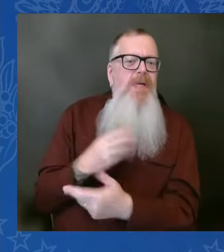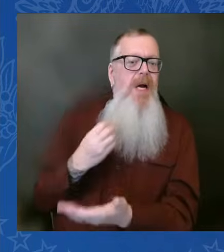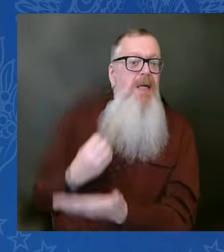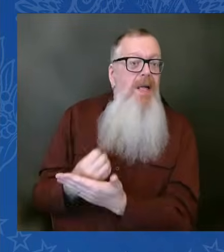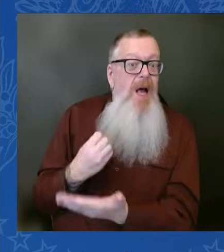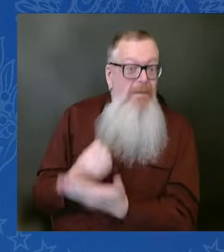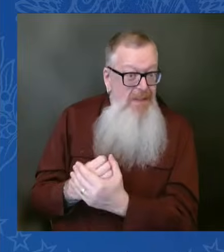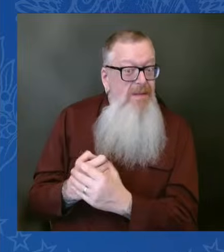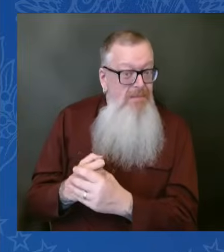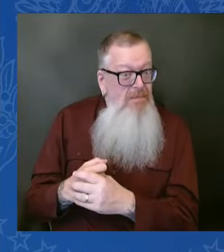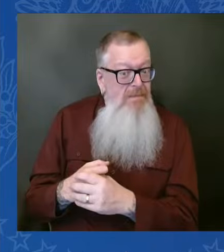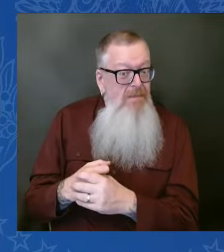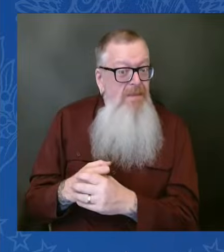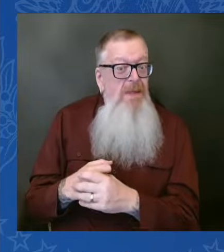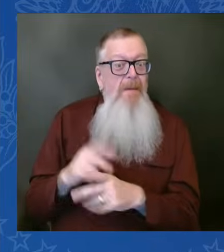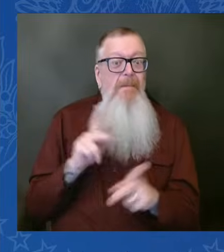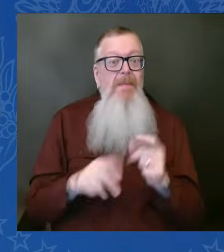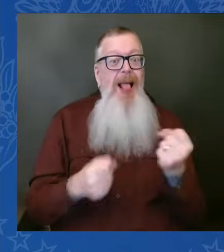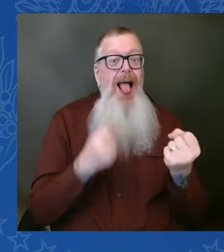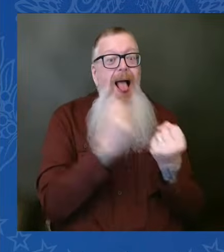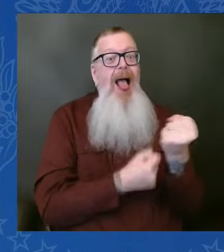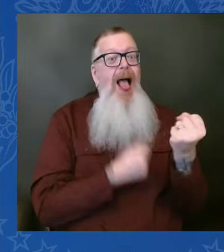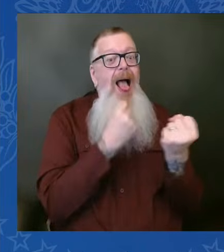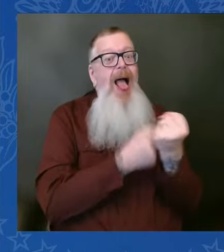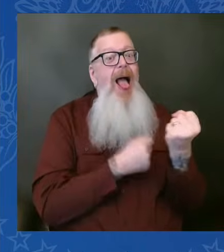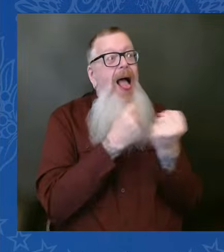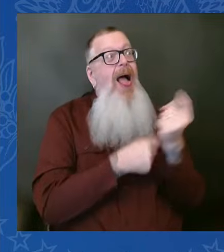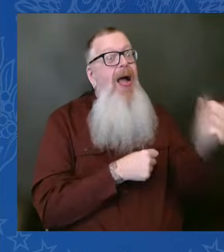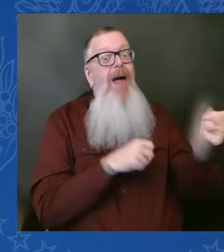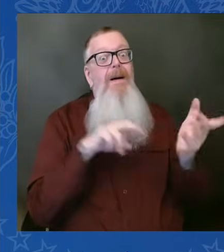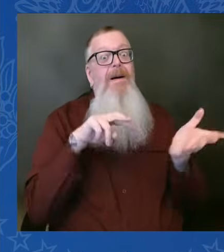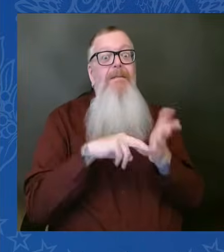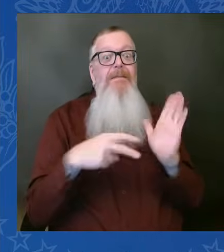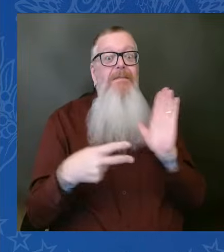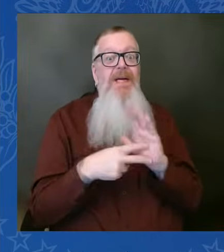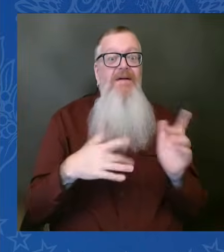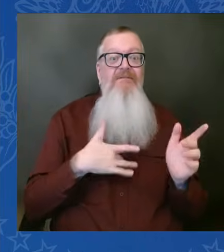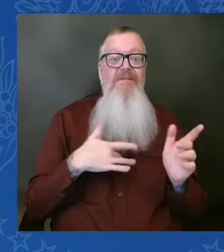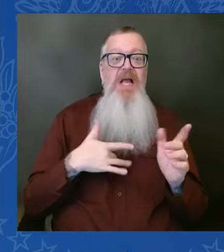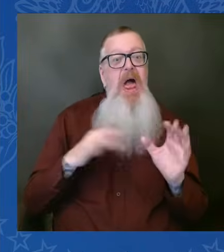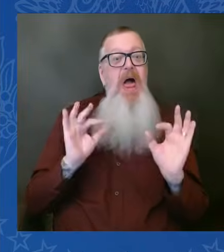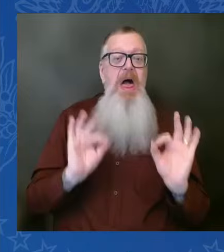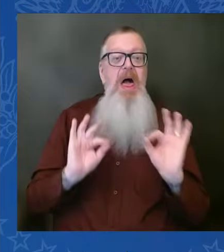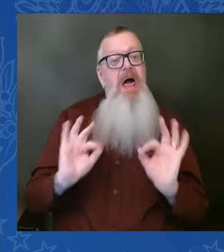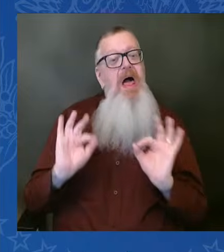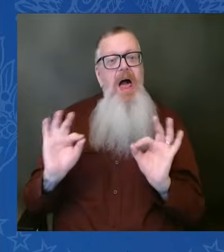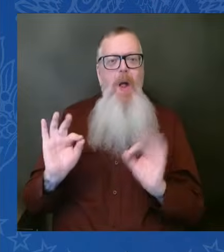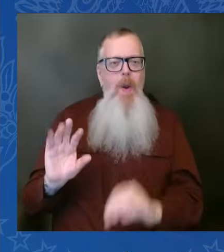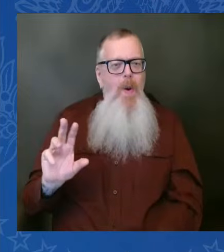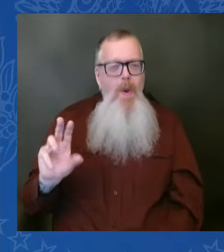ripped the social safety net by trying to privatize Social Security and Medicare, trying to deny access to affordable health